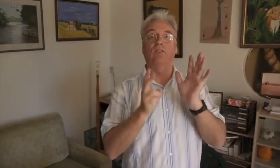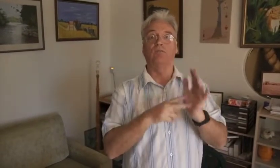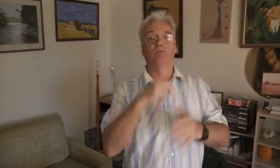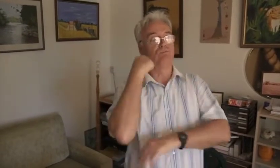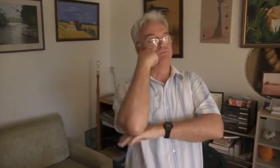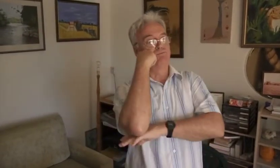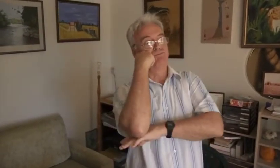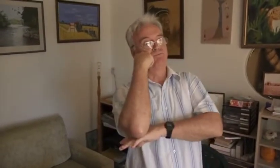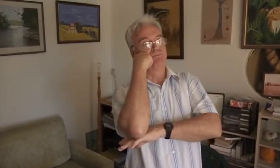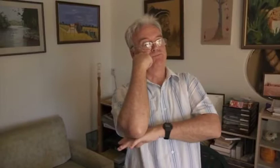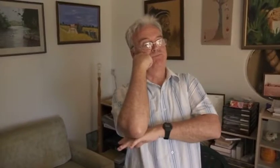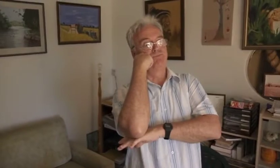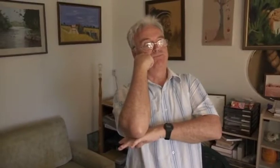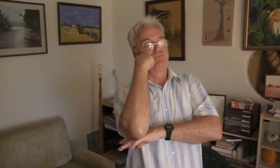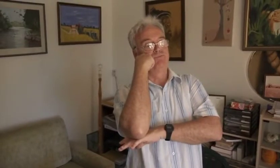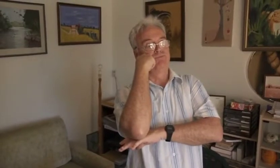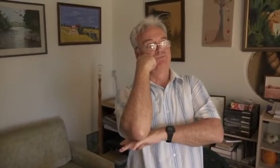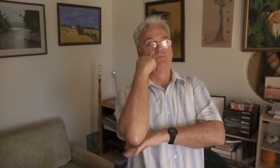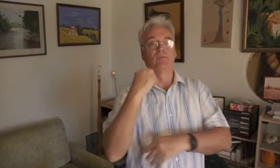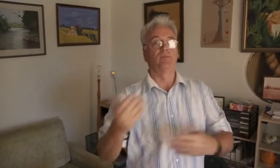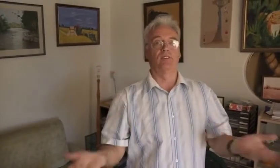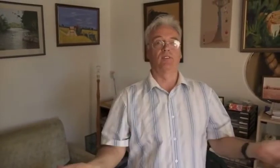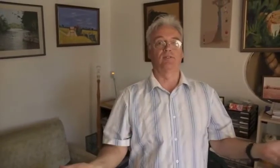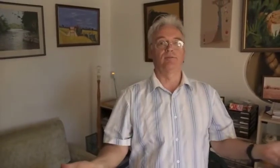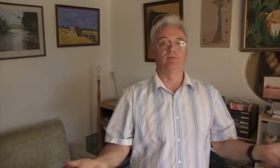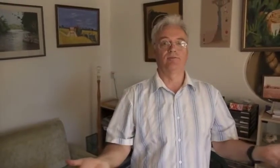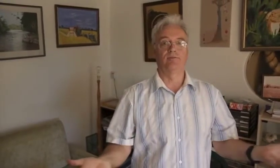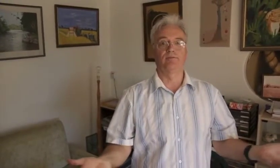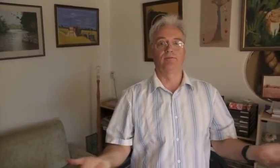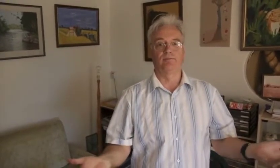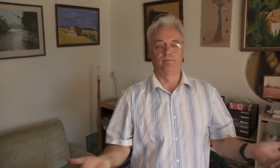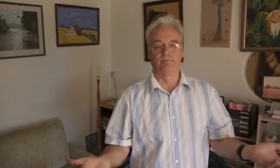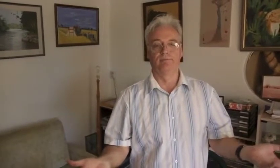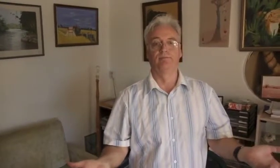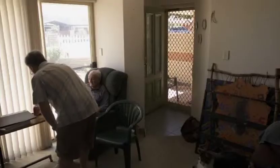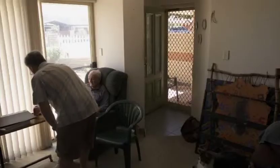I'd be watching the TV knowing that the phone was ringing, but I couldn't answer it.